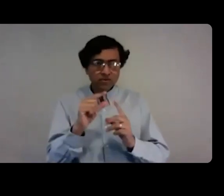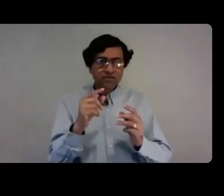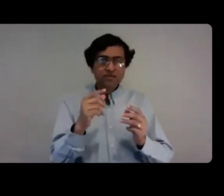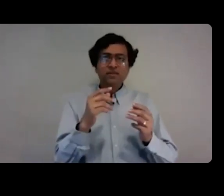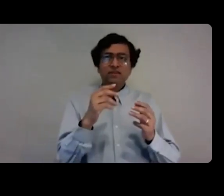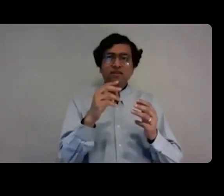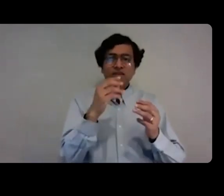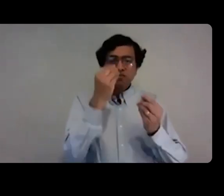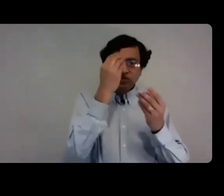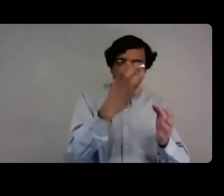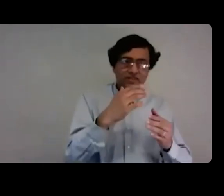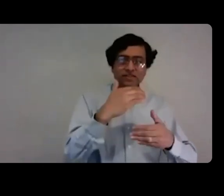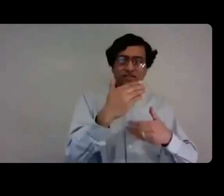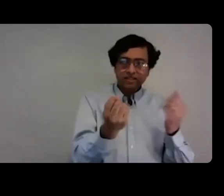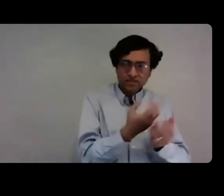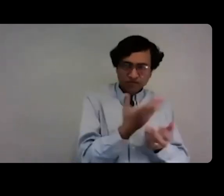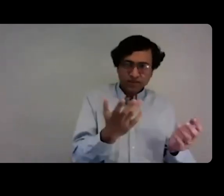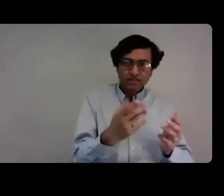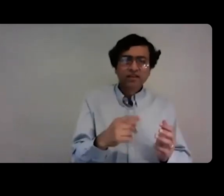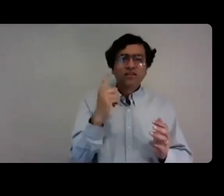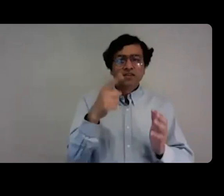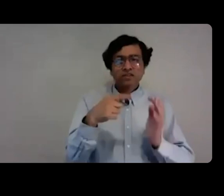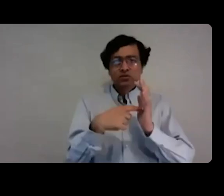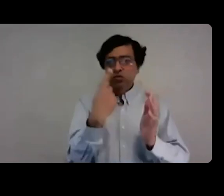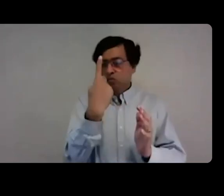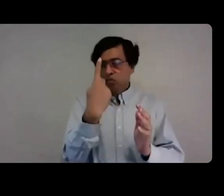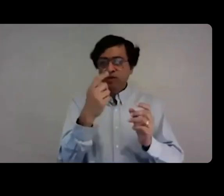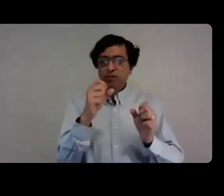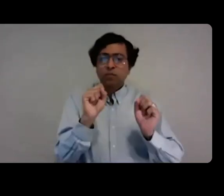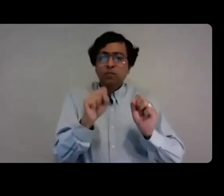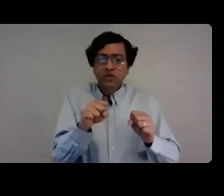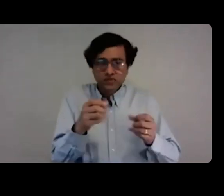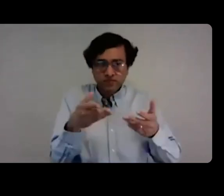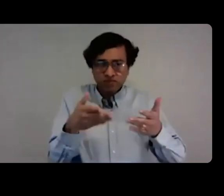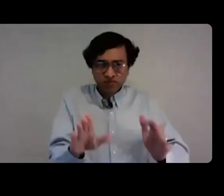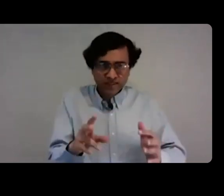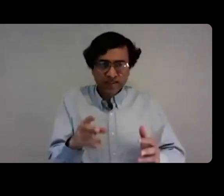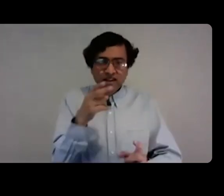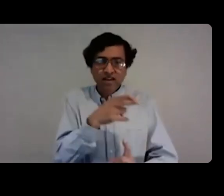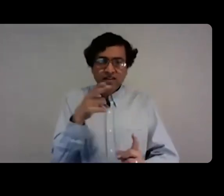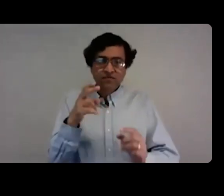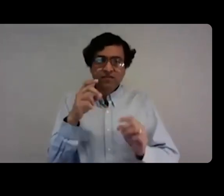Hard-of-hearing people may experience misunderstandings in words as they are pronounced.